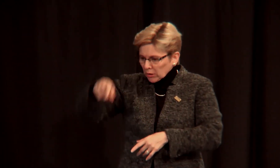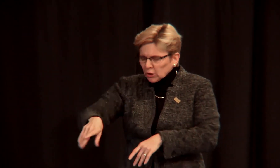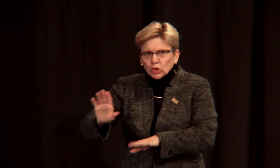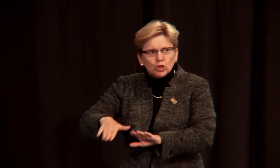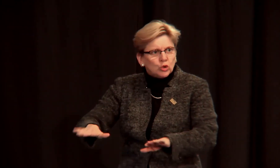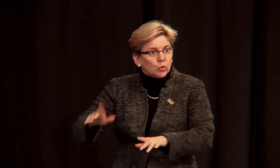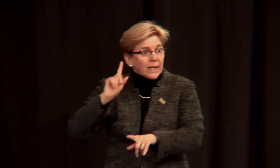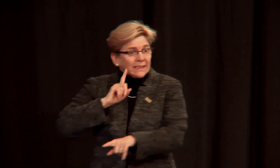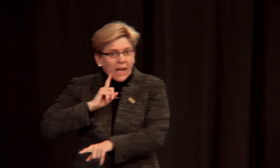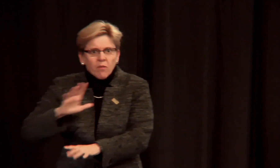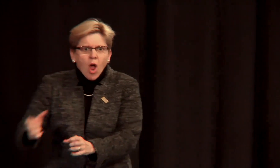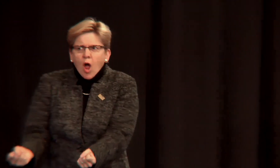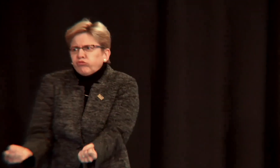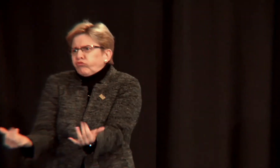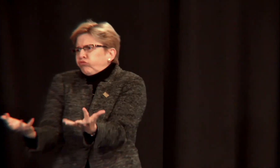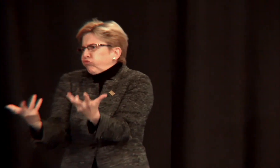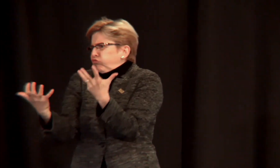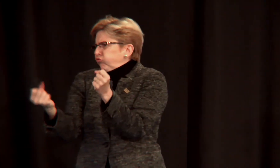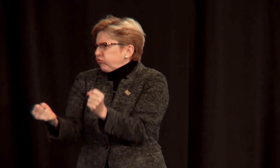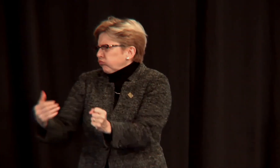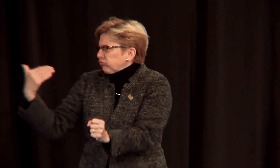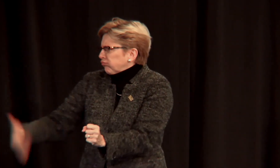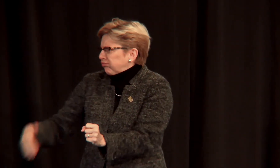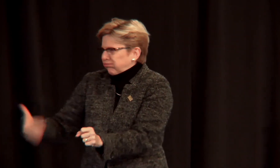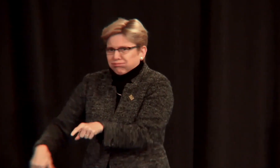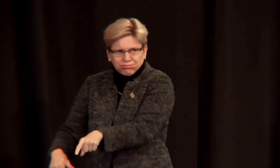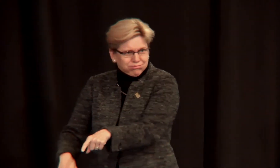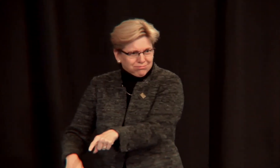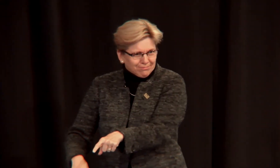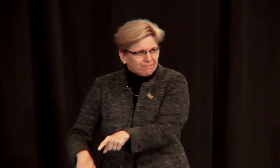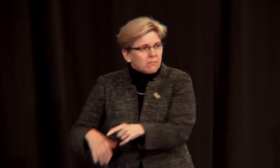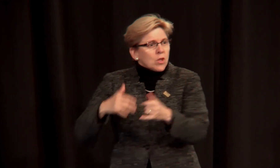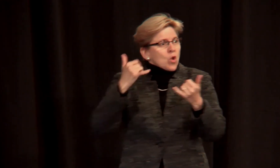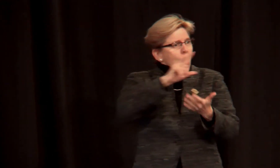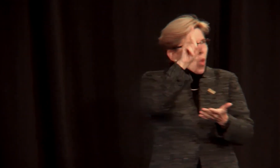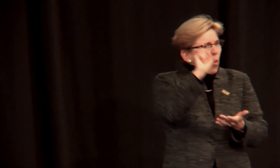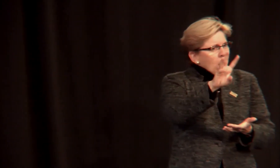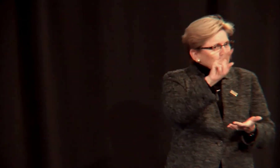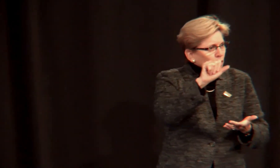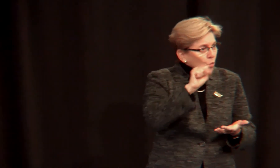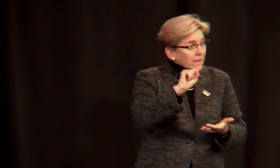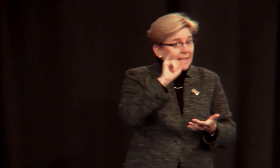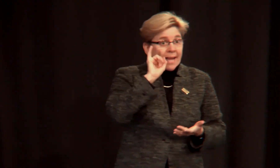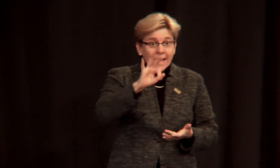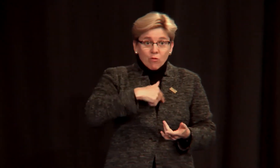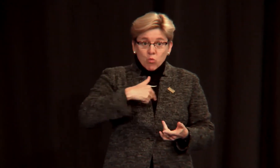about how deaf parents with deaf children raise children with a very rich language base.